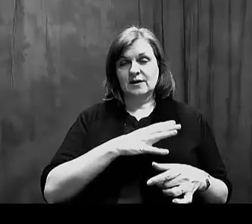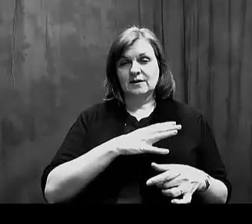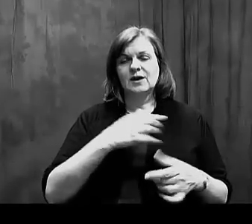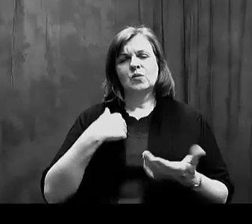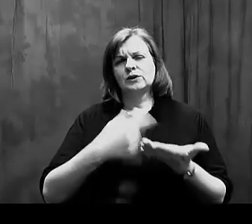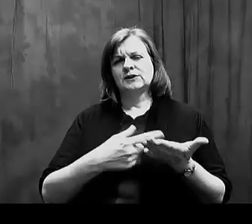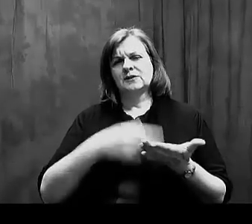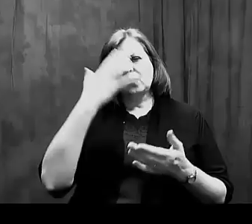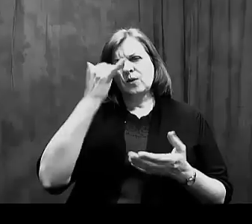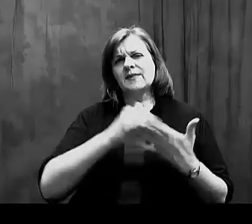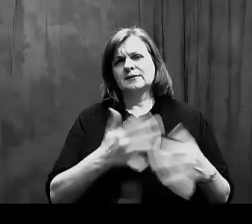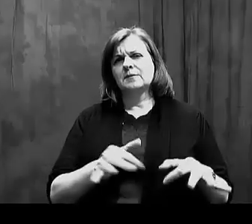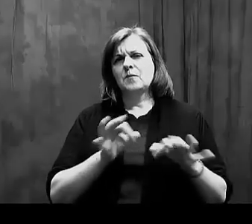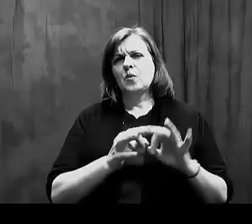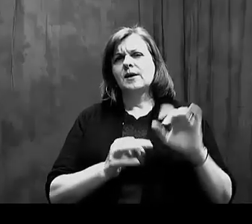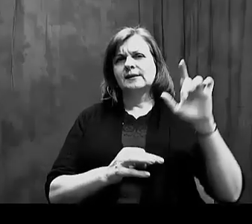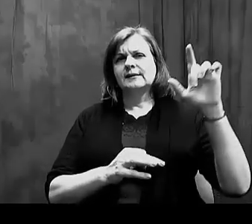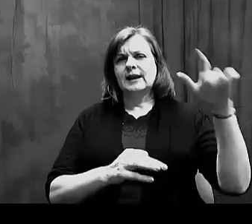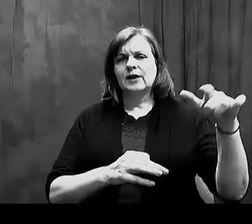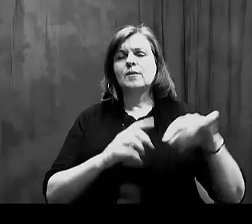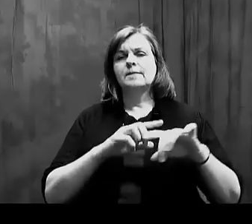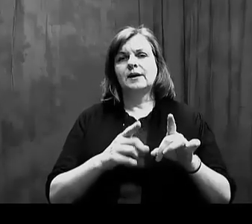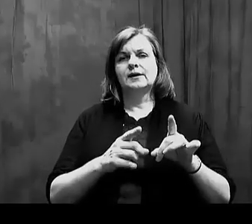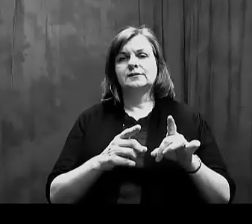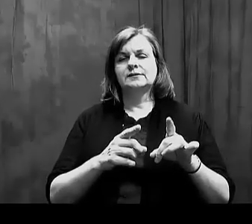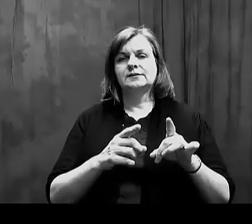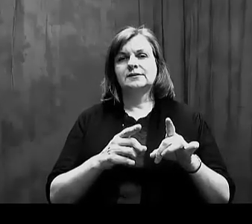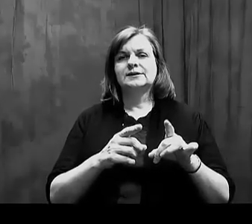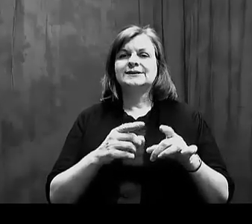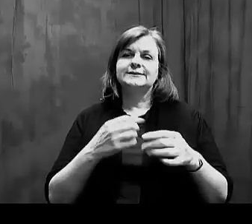as long as the environmental conditions don't change